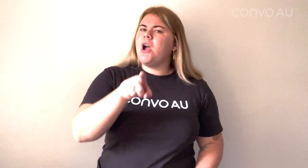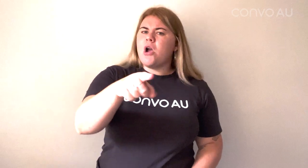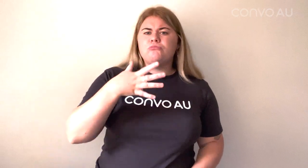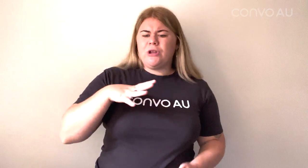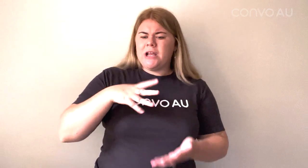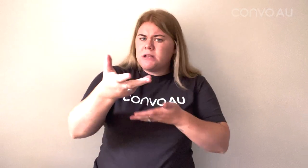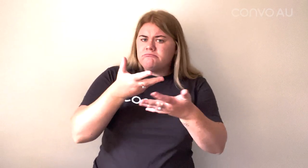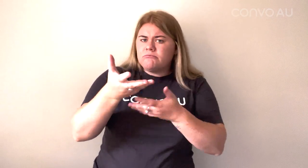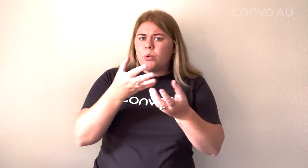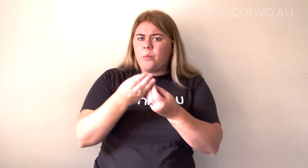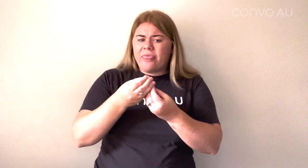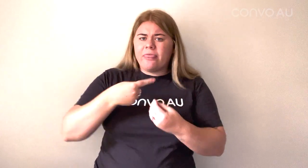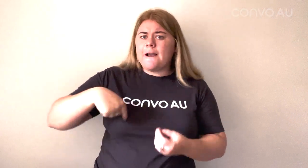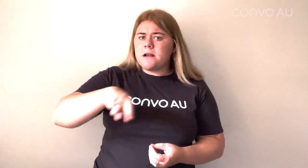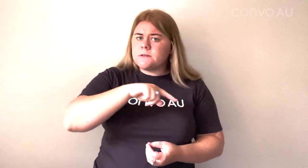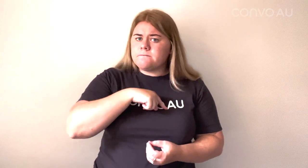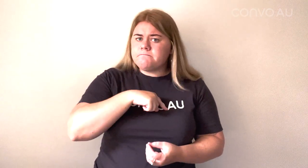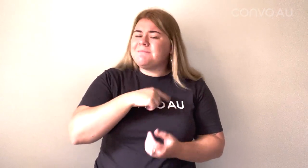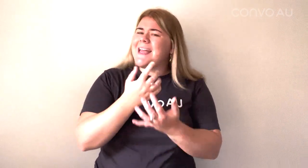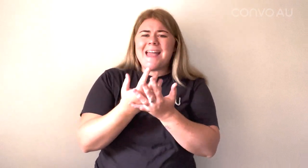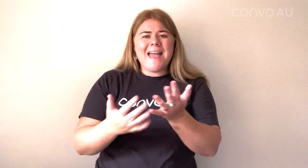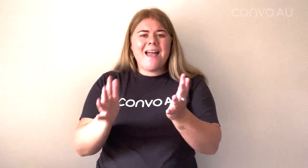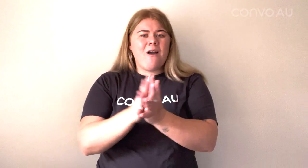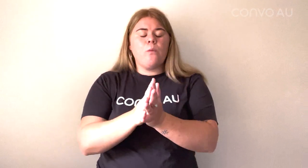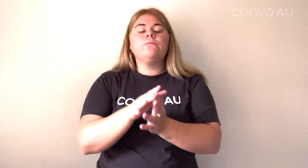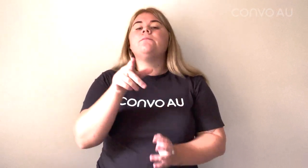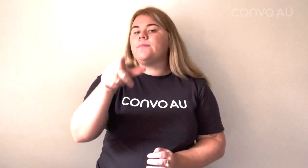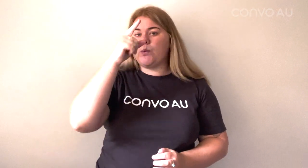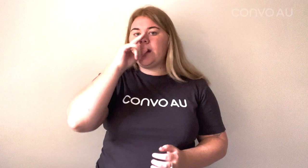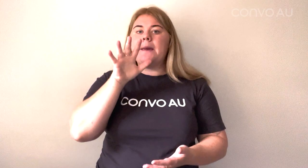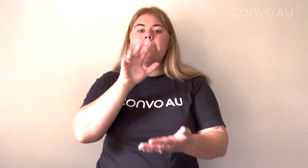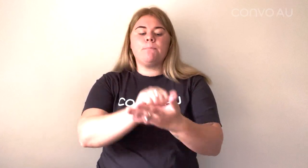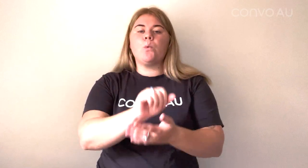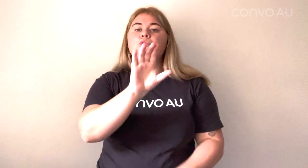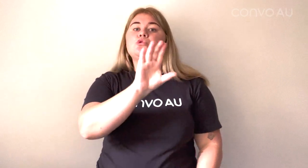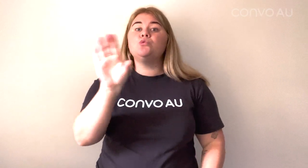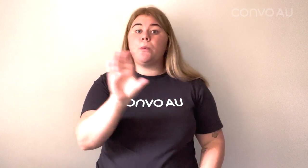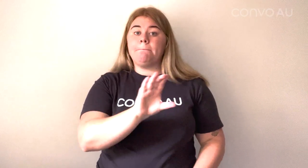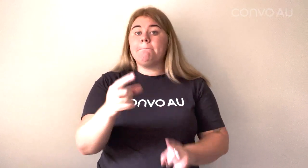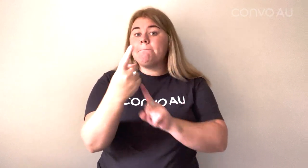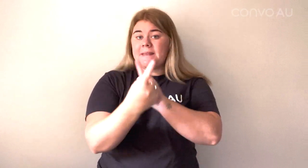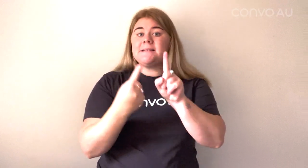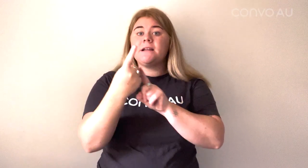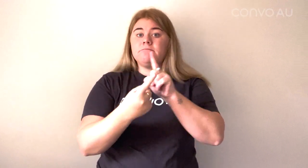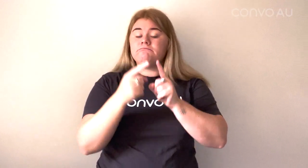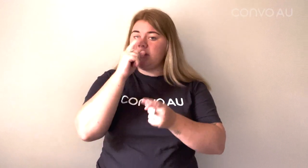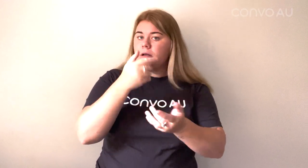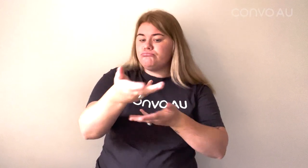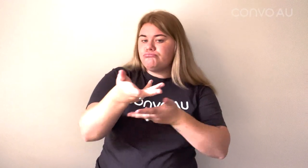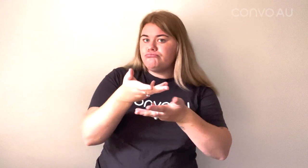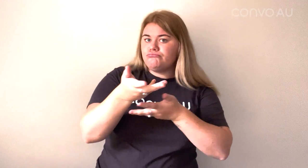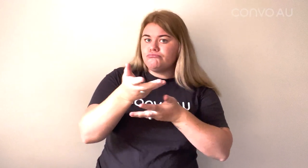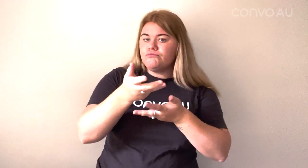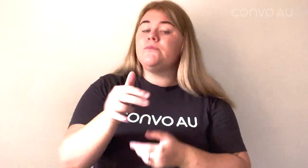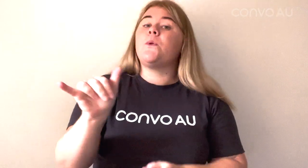You can book Zoom meetings with us